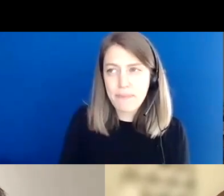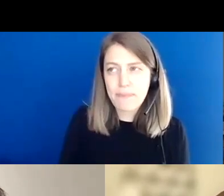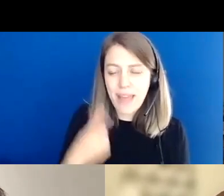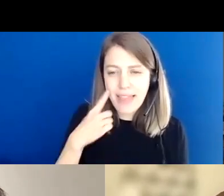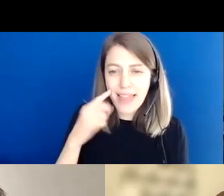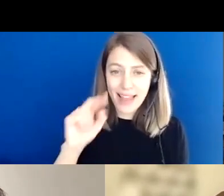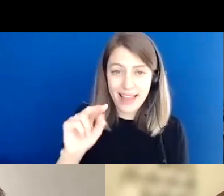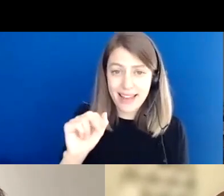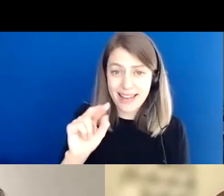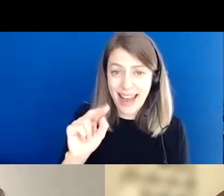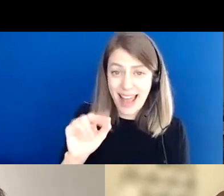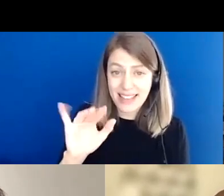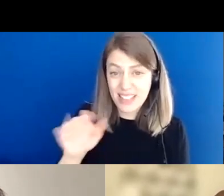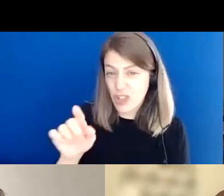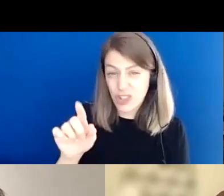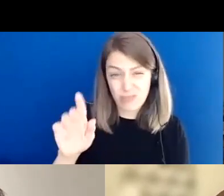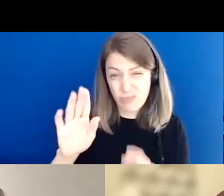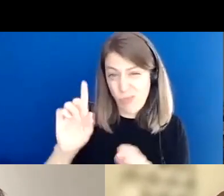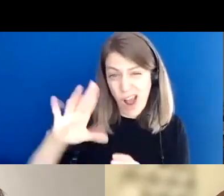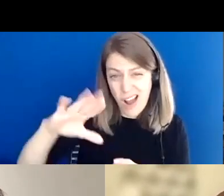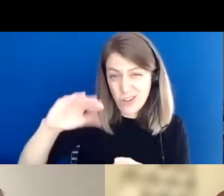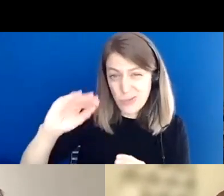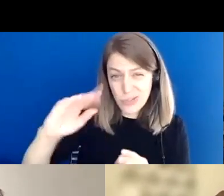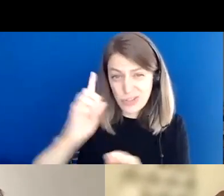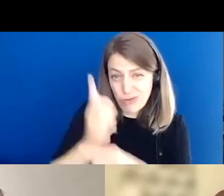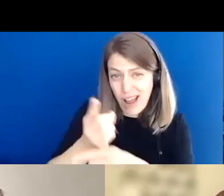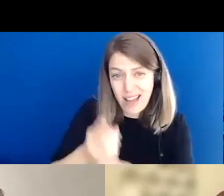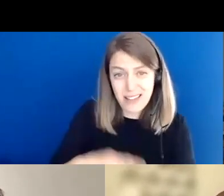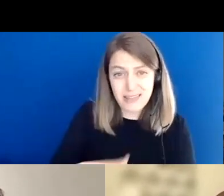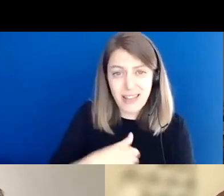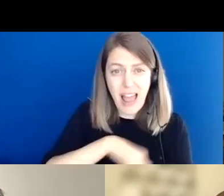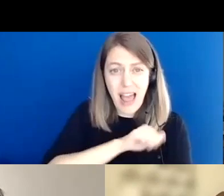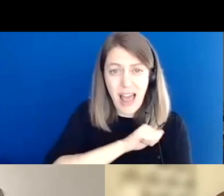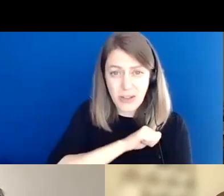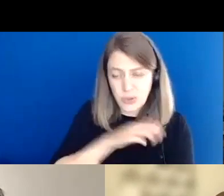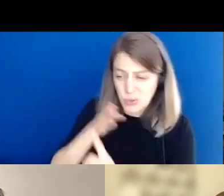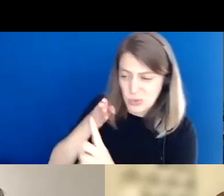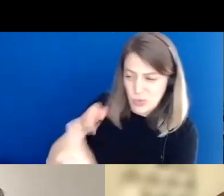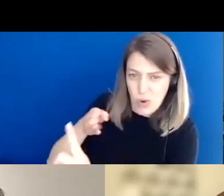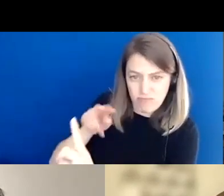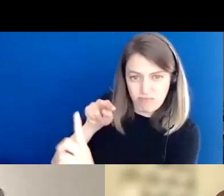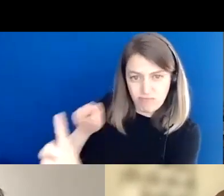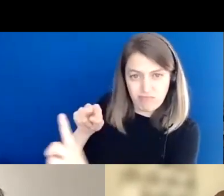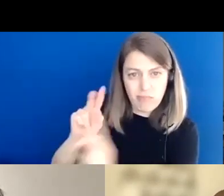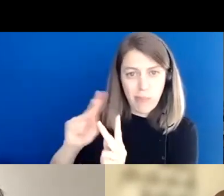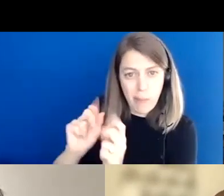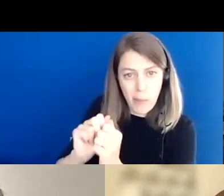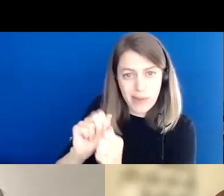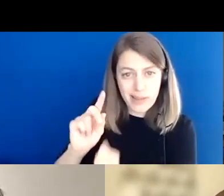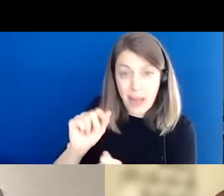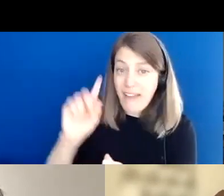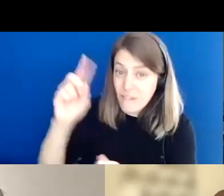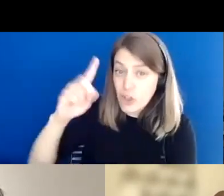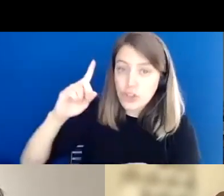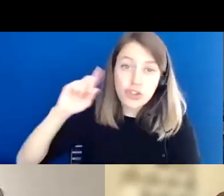absolutely right about attitudes towards people with disabilities. I first heard about the JRC myself when I was